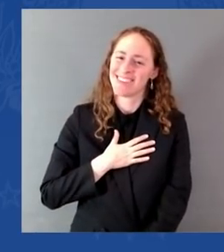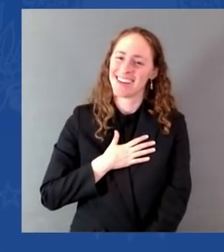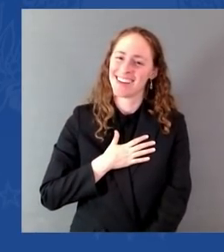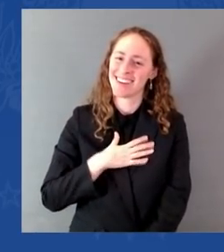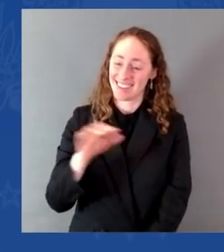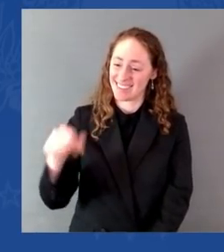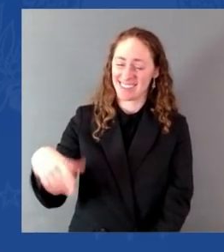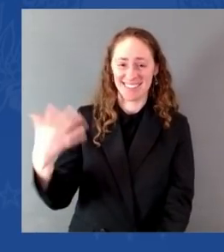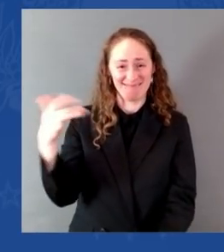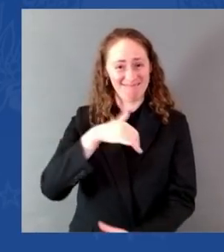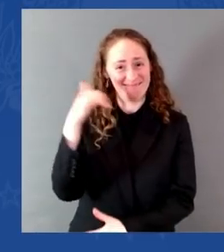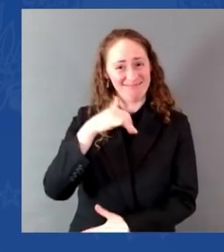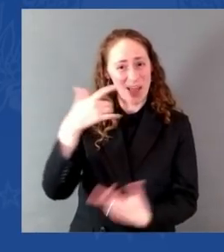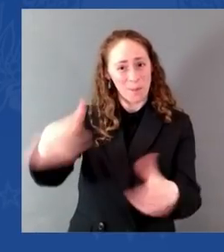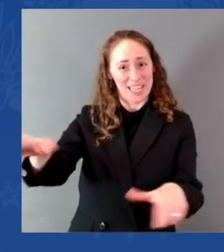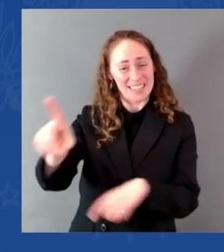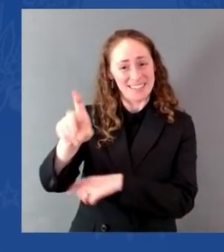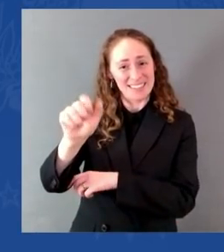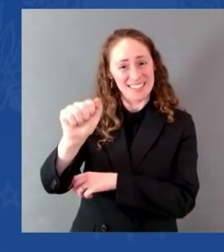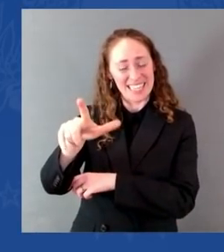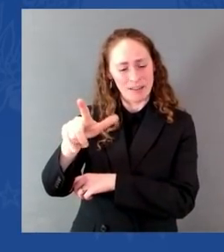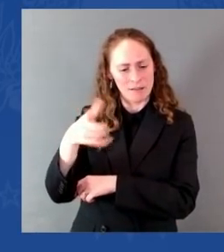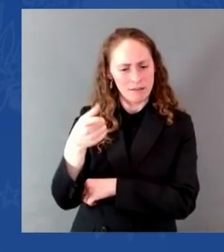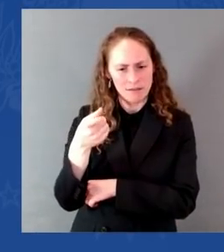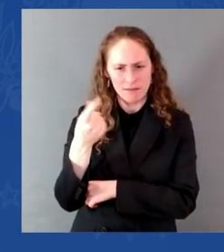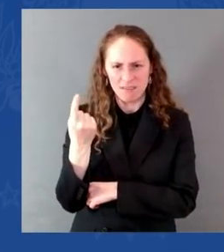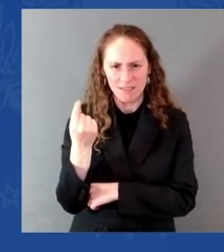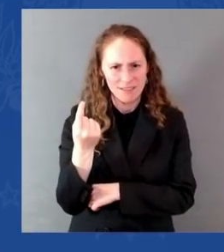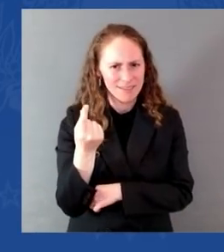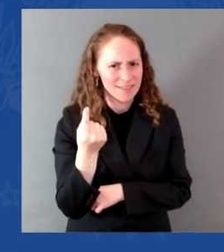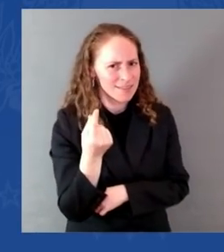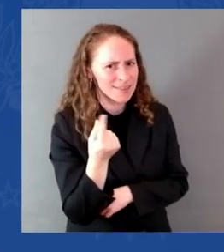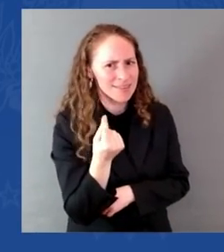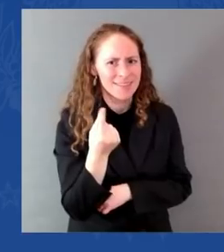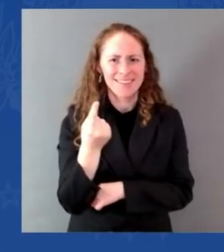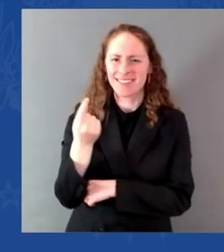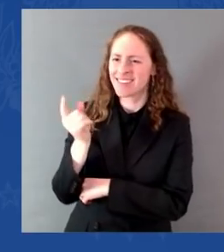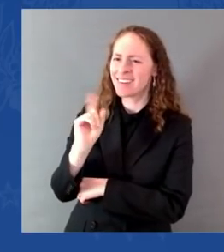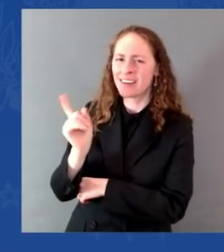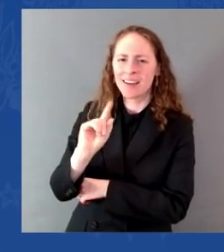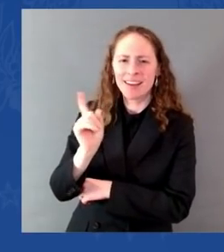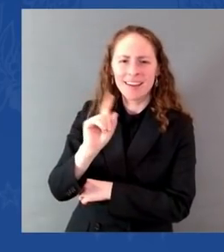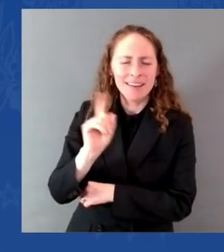which you seem to all remember -- after the President spoke,